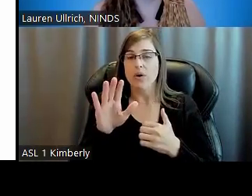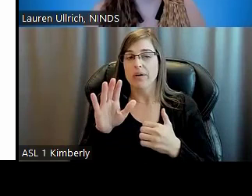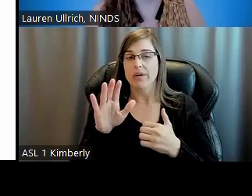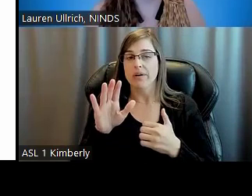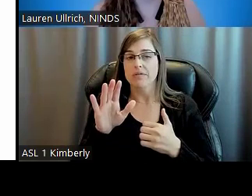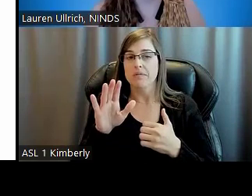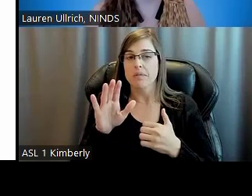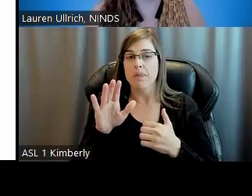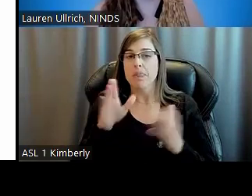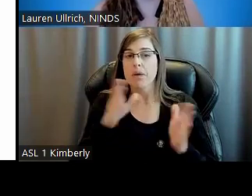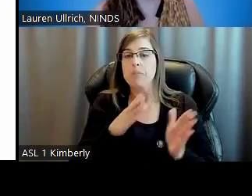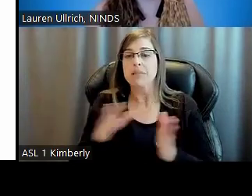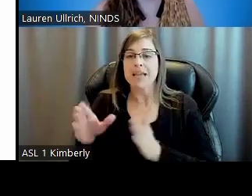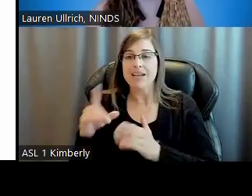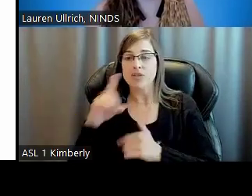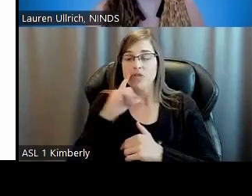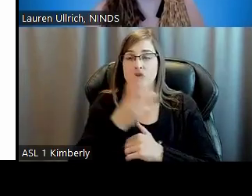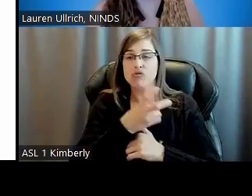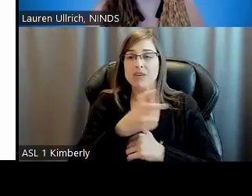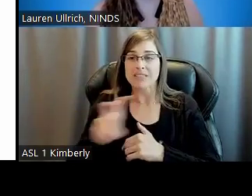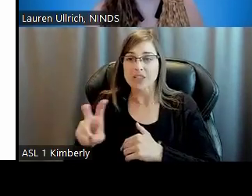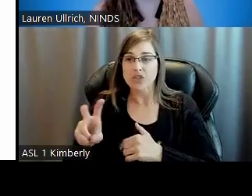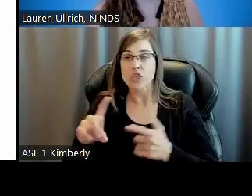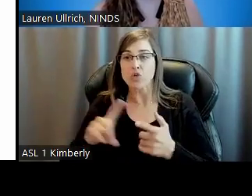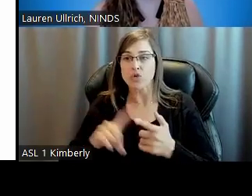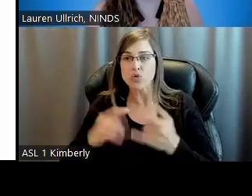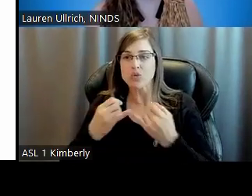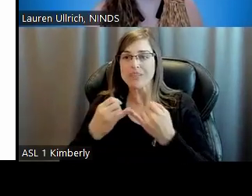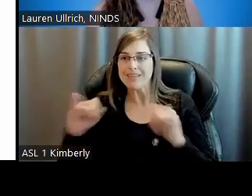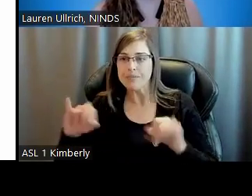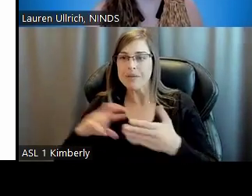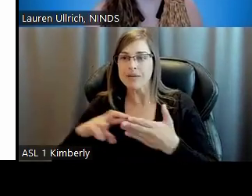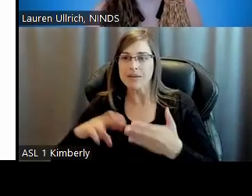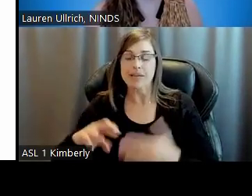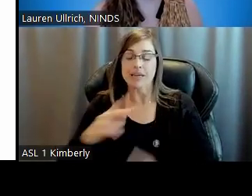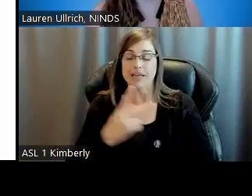for transitioning to independence. The K99/R00,